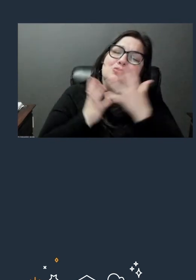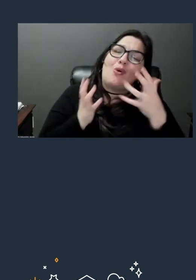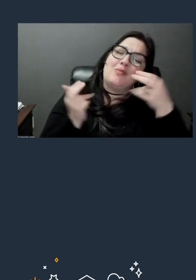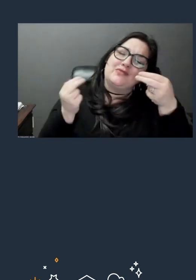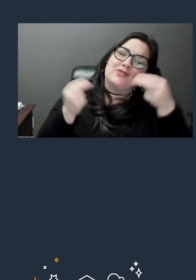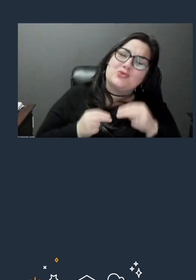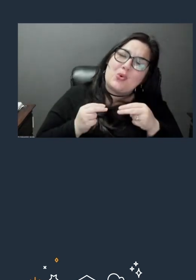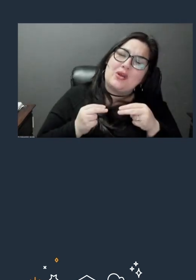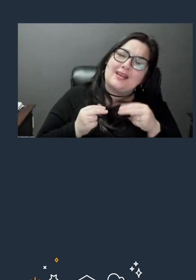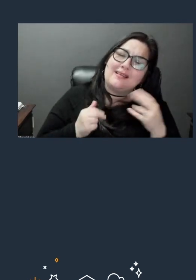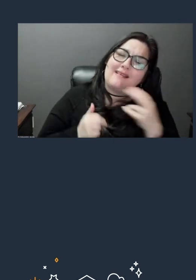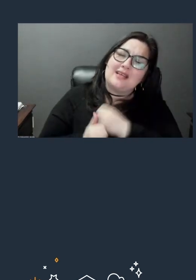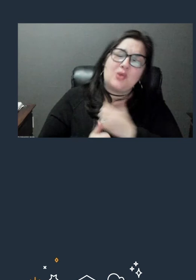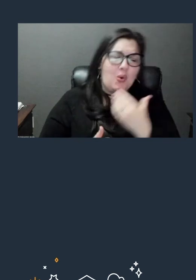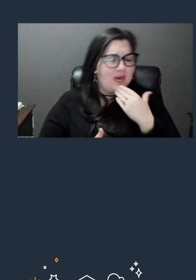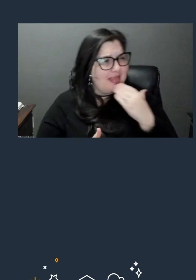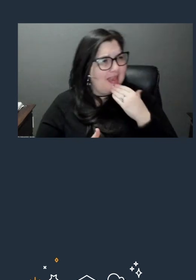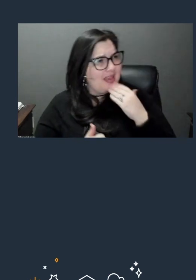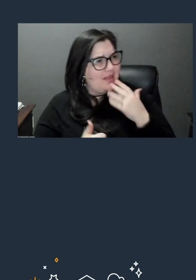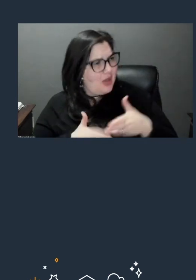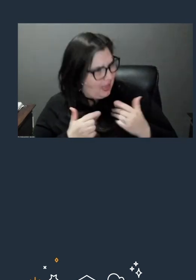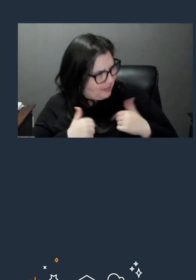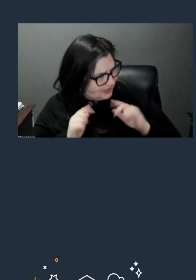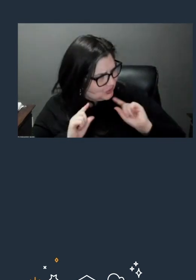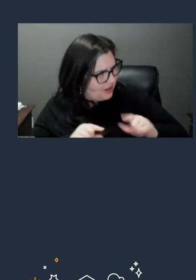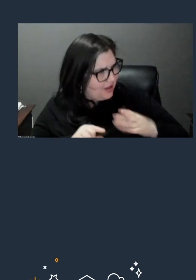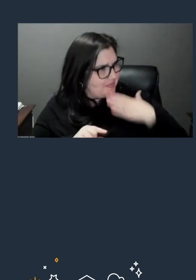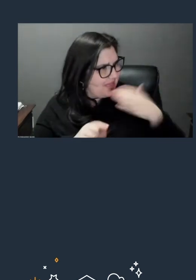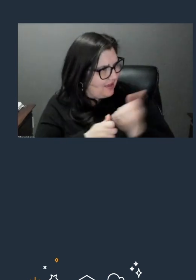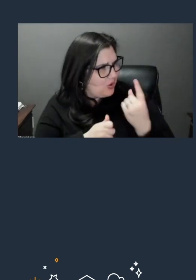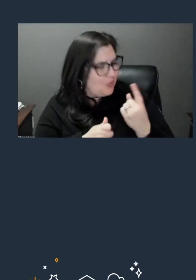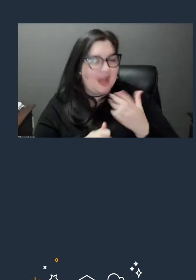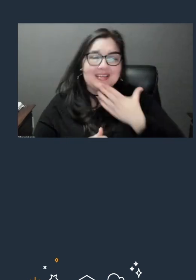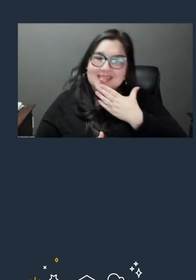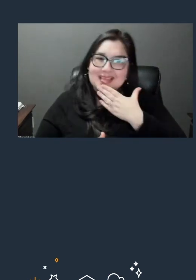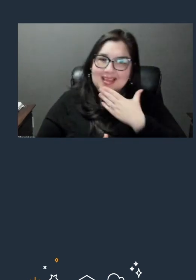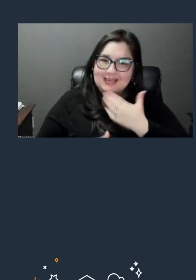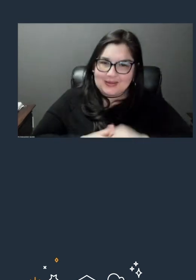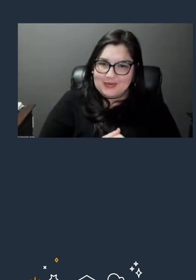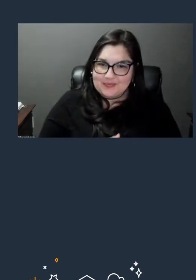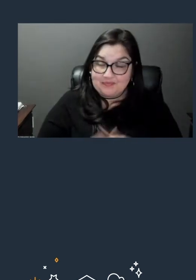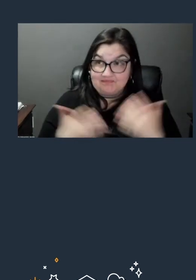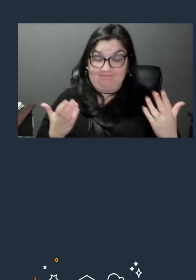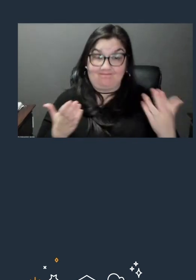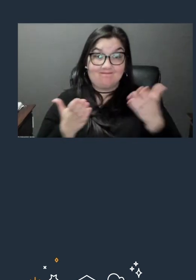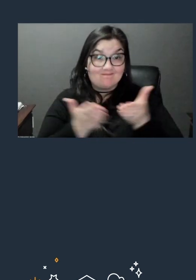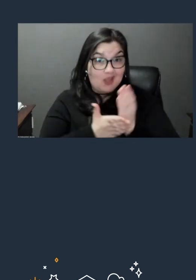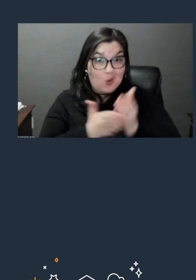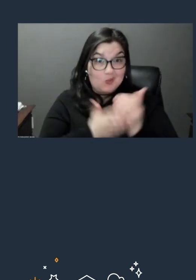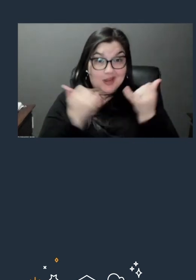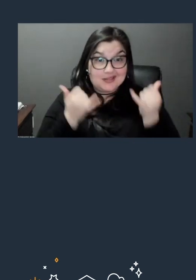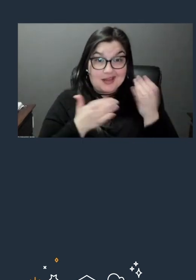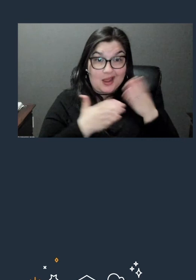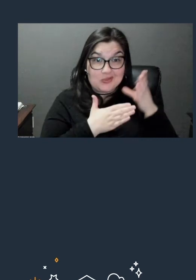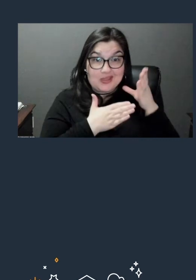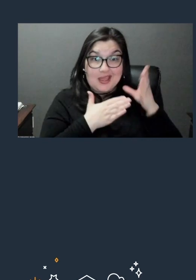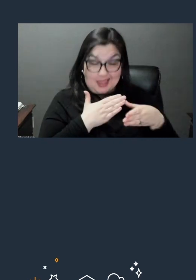[Priyesh] Yeah, thank you for having us. [Anar] Thank you, everybody. [Priyesh] Thanks. Bye. All right, so that brings us to the end of our hosting segment.